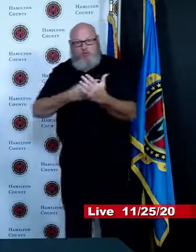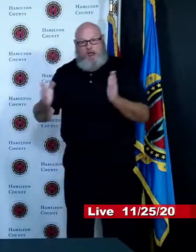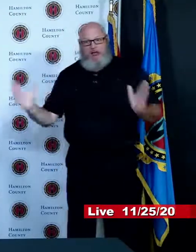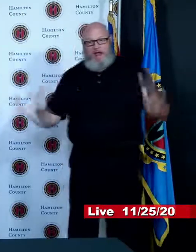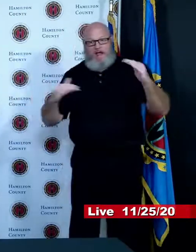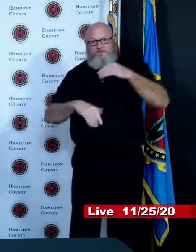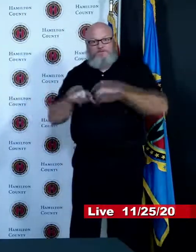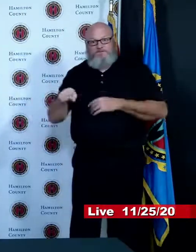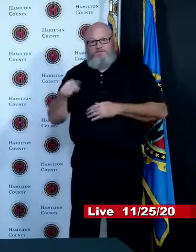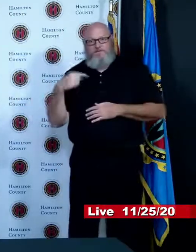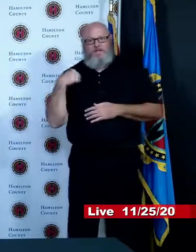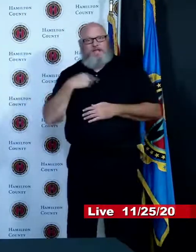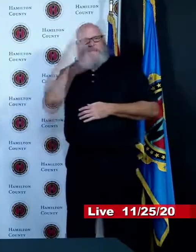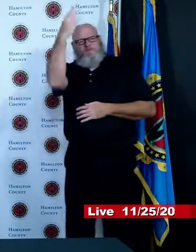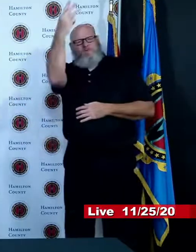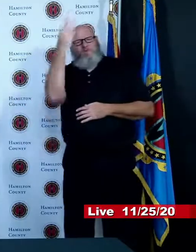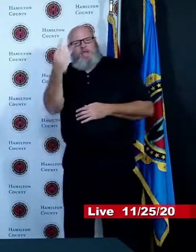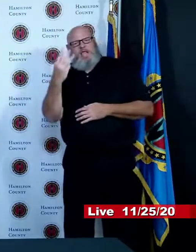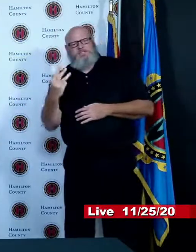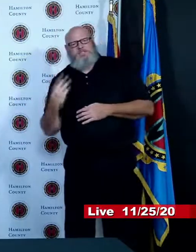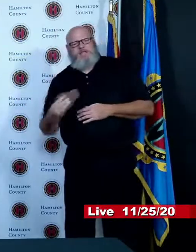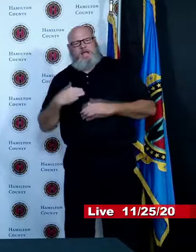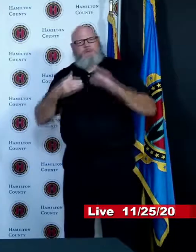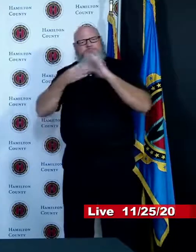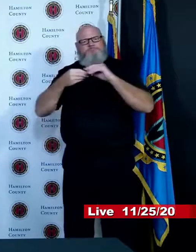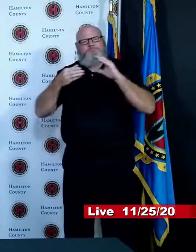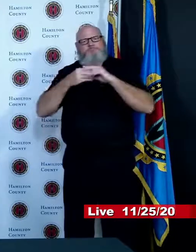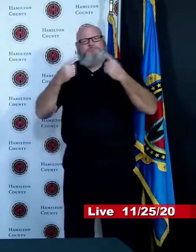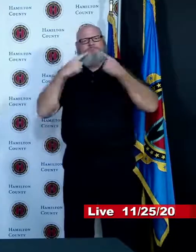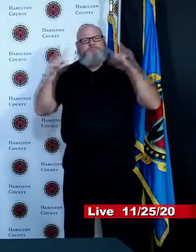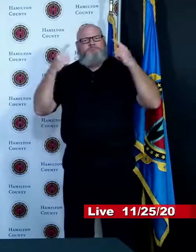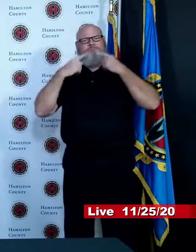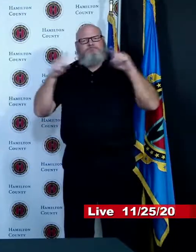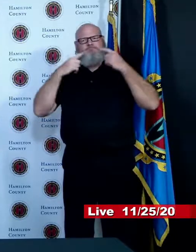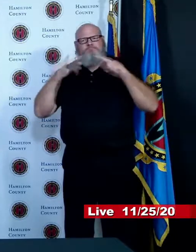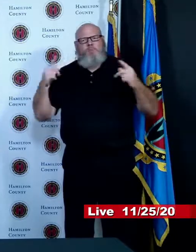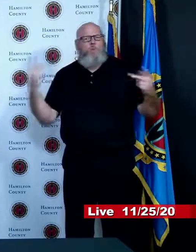our worst day on record today is the first day in a month that I can say that's not true